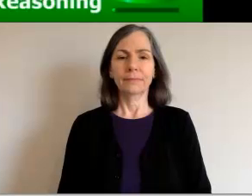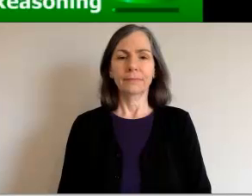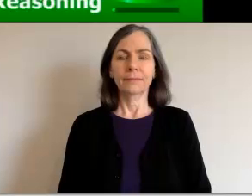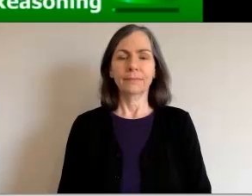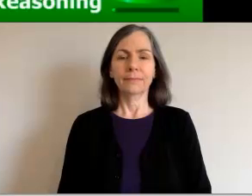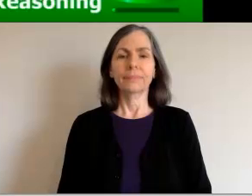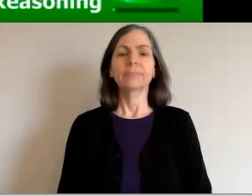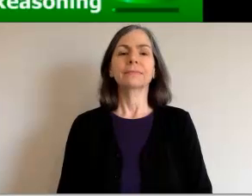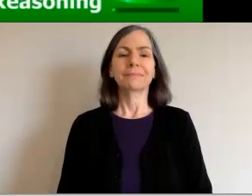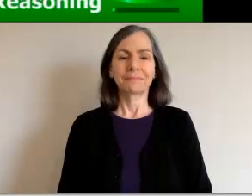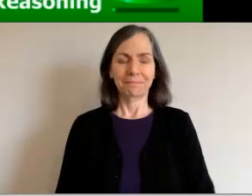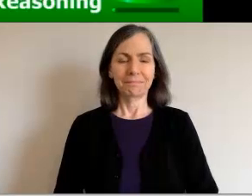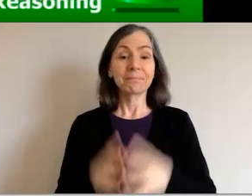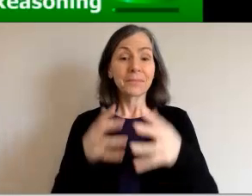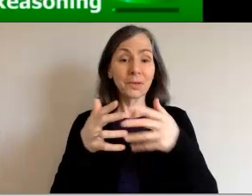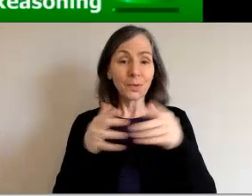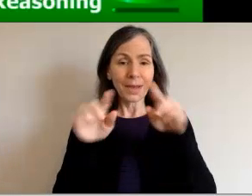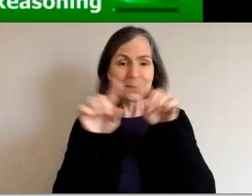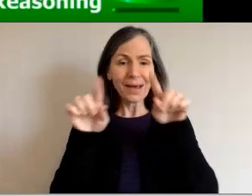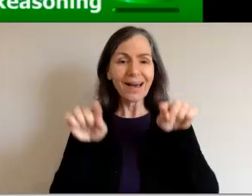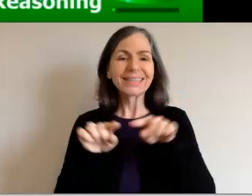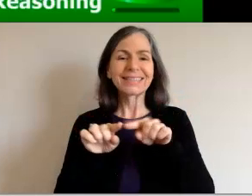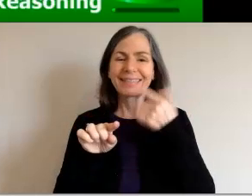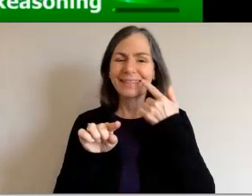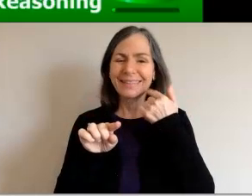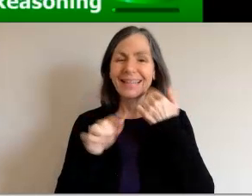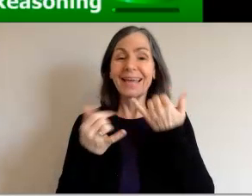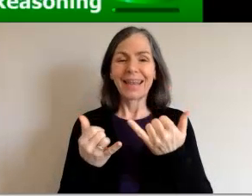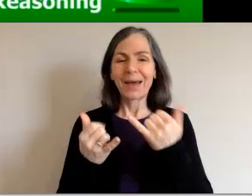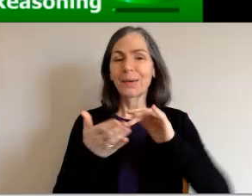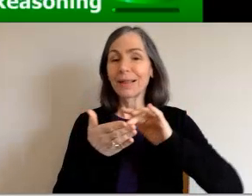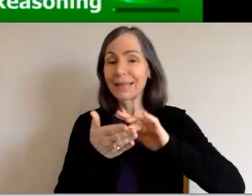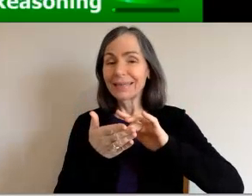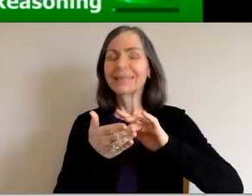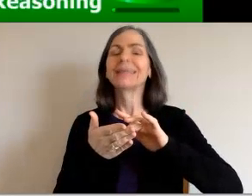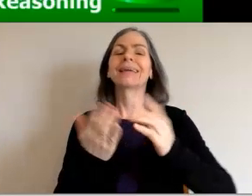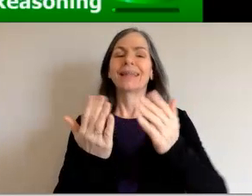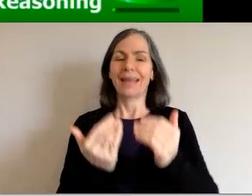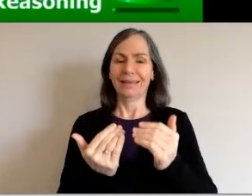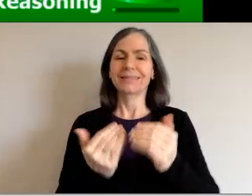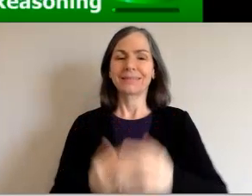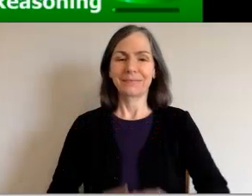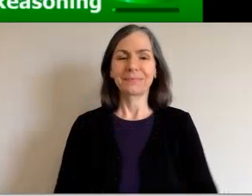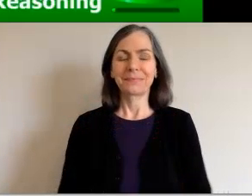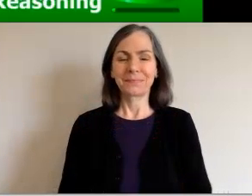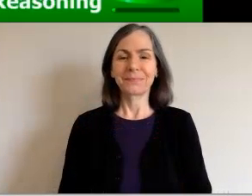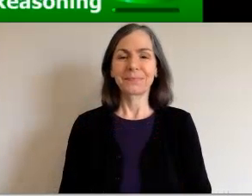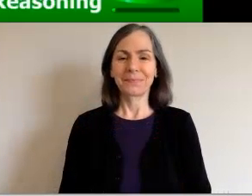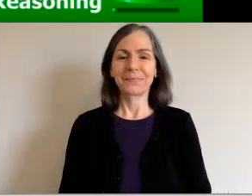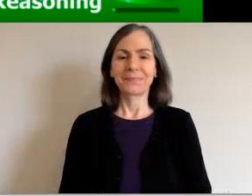And now we are going to click on this gray box so we can get to the next step.